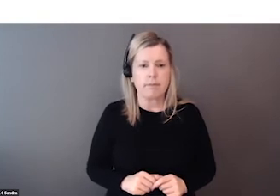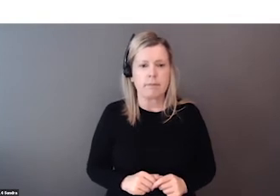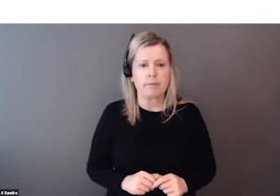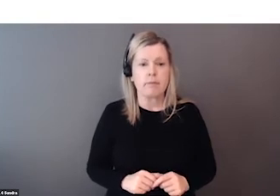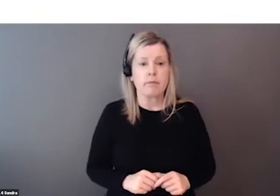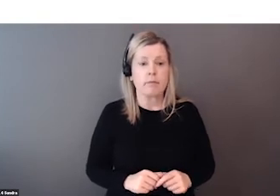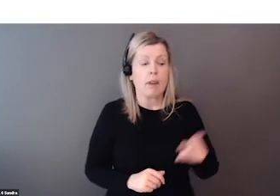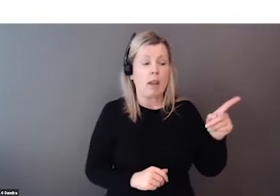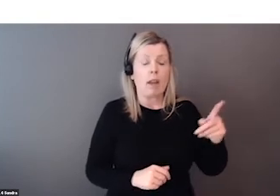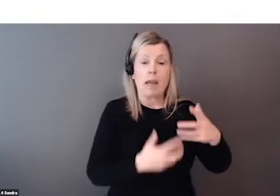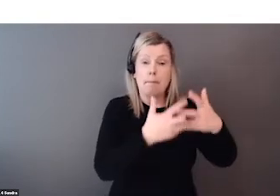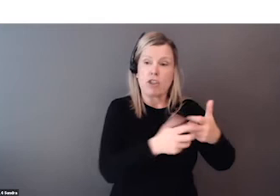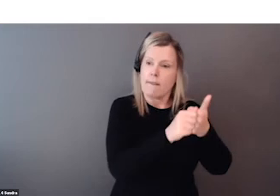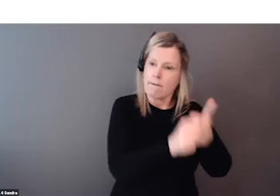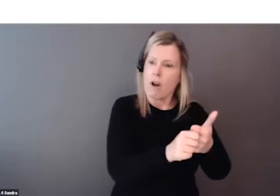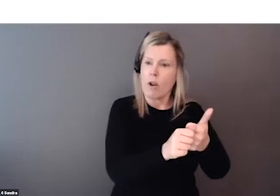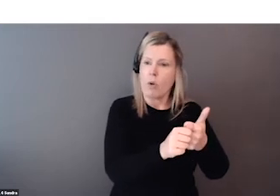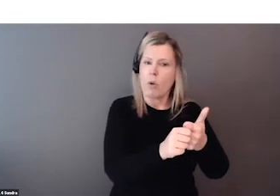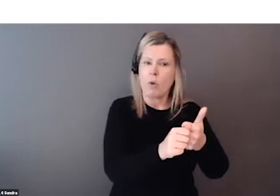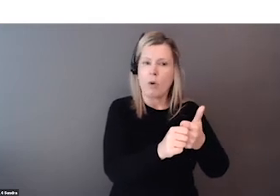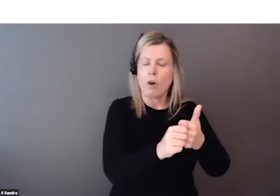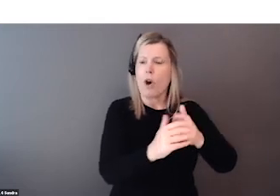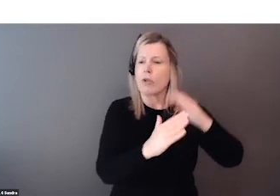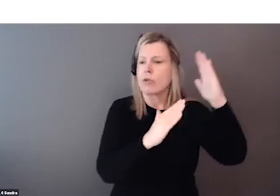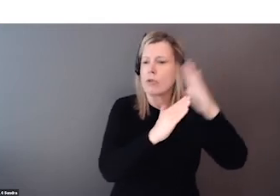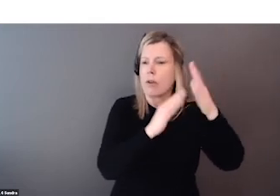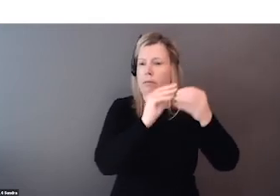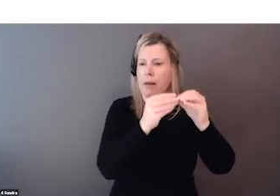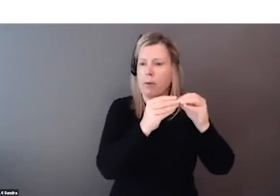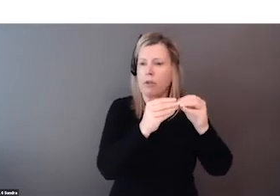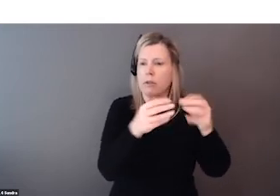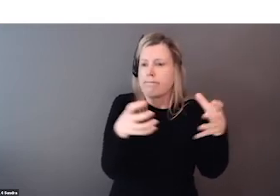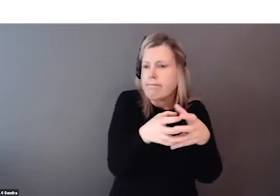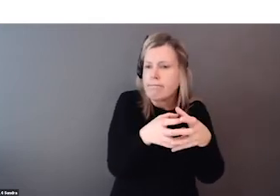on big data analytics and machine learning predictions requires a large homogenous group.